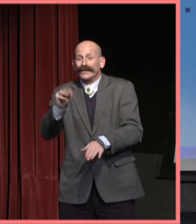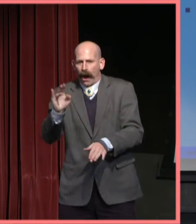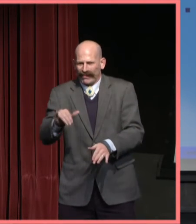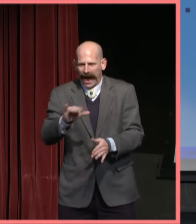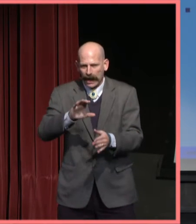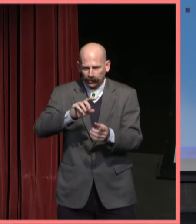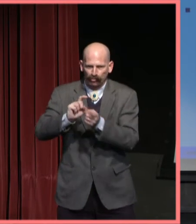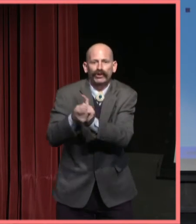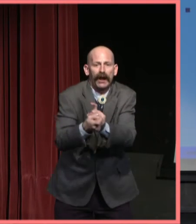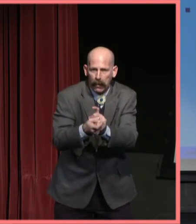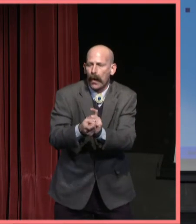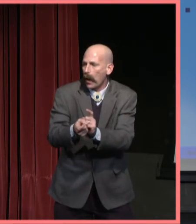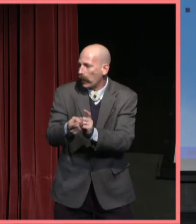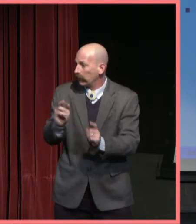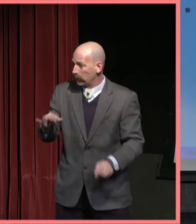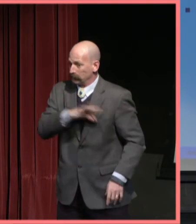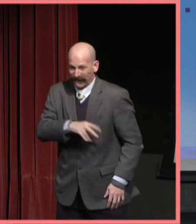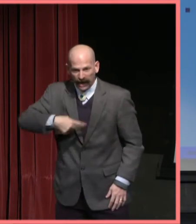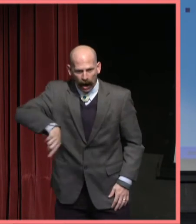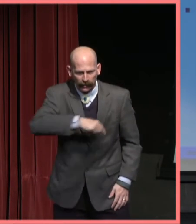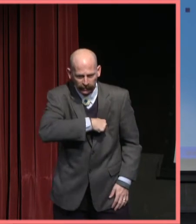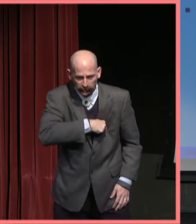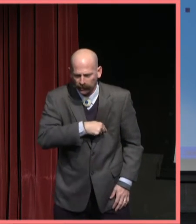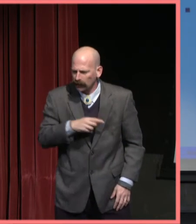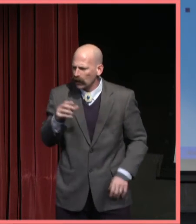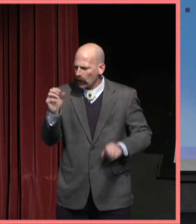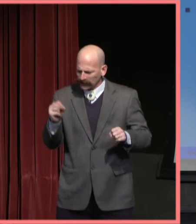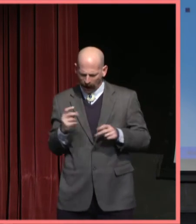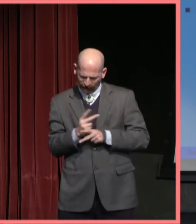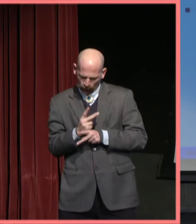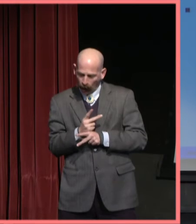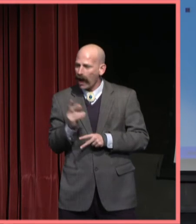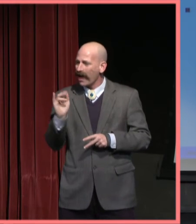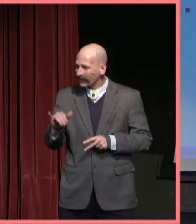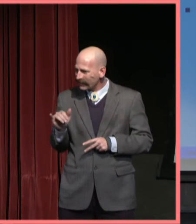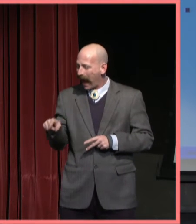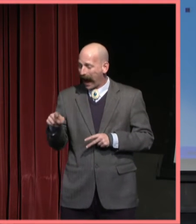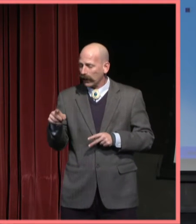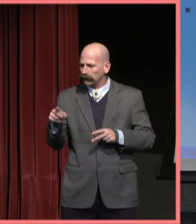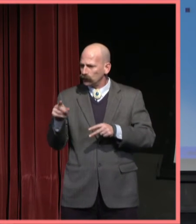We can examine if climate feedbacks are modifying this carbon sync by running computer models.